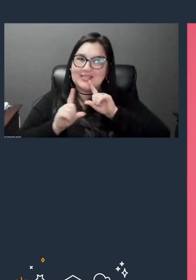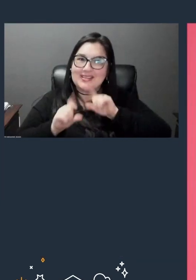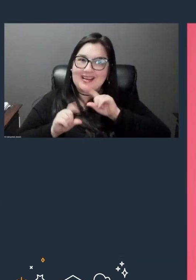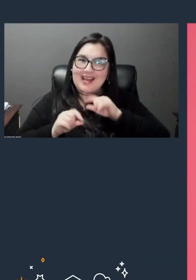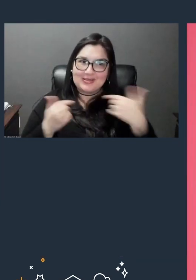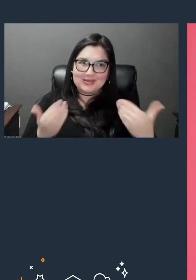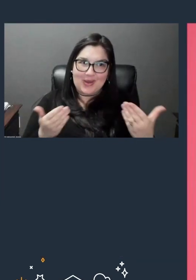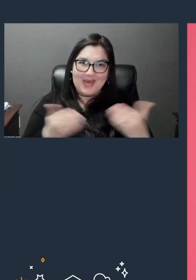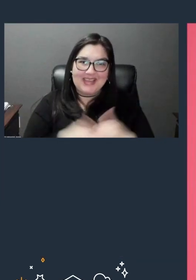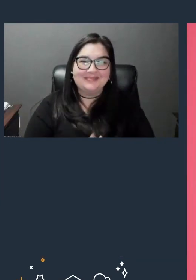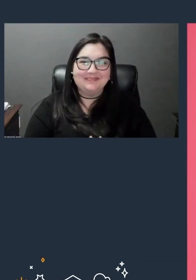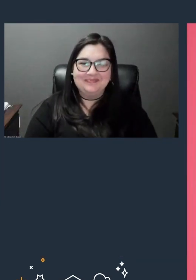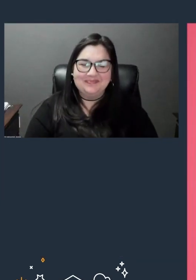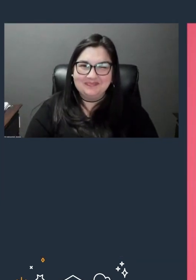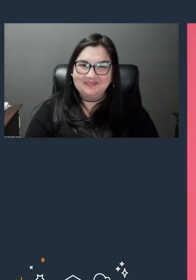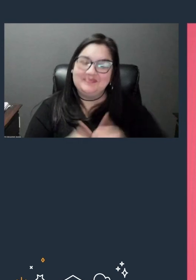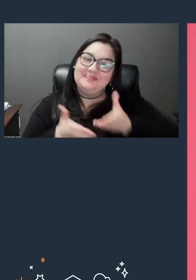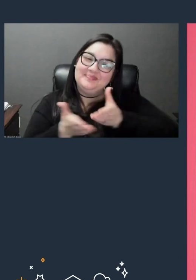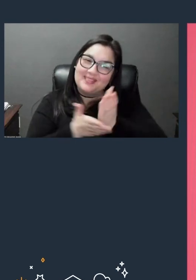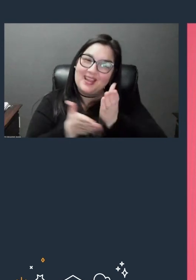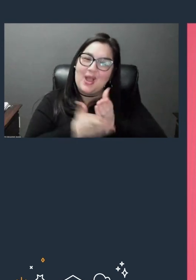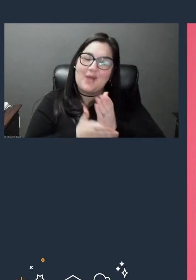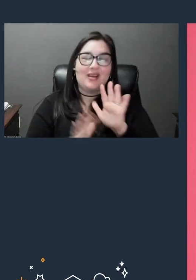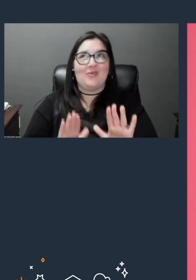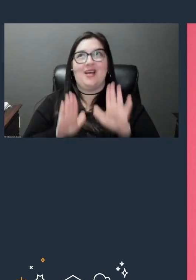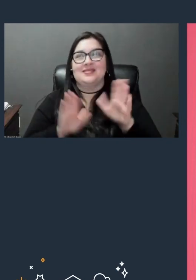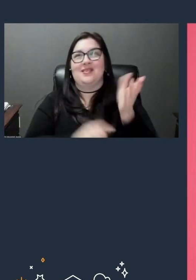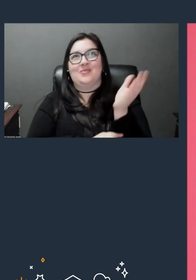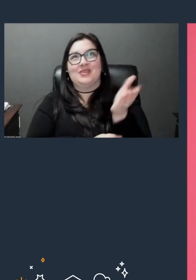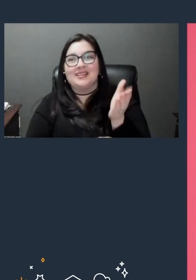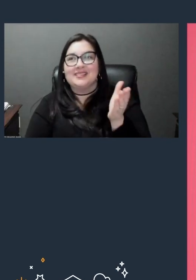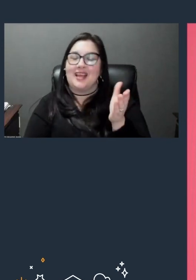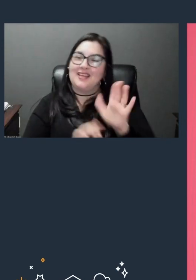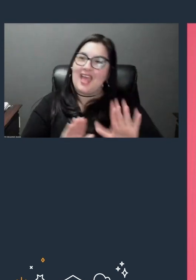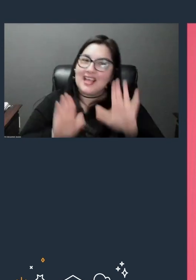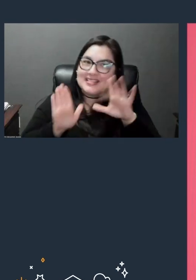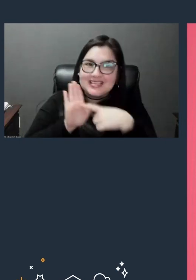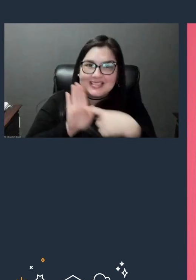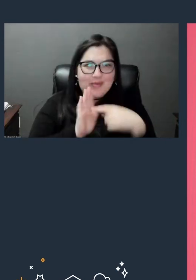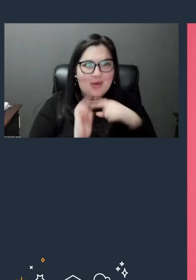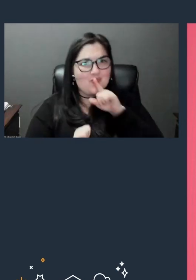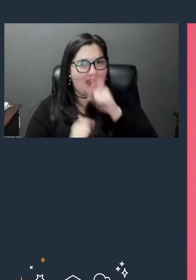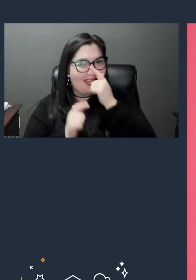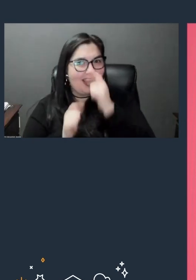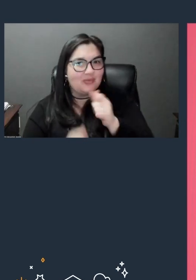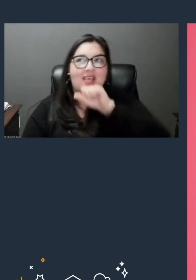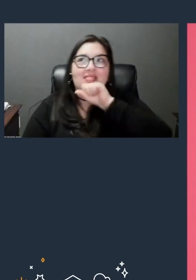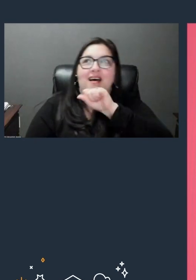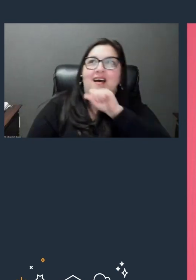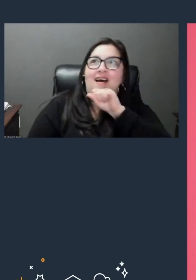All right, yeah. Excellent presentation. Excellent demo. I thought it was really interesting. Love the demo. I learn by demo. Yeah. Yeah.